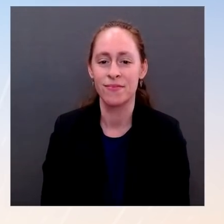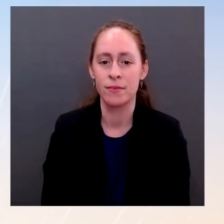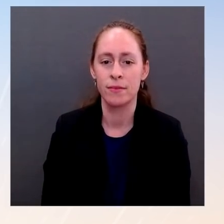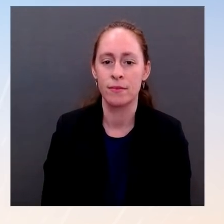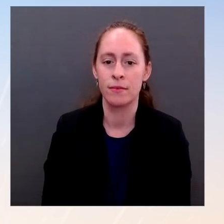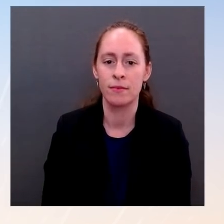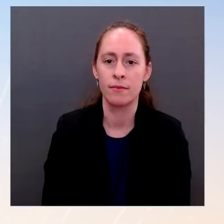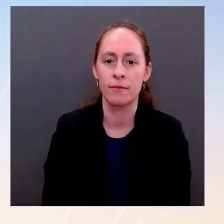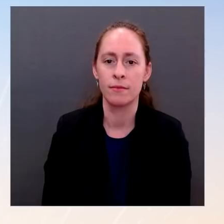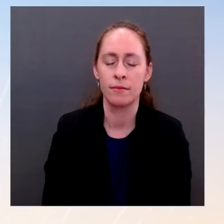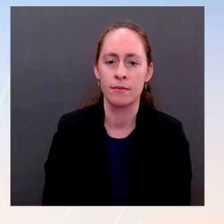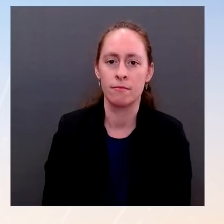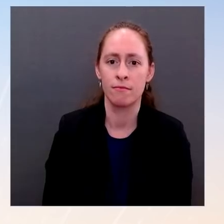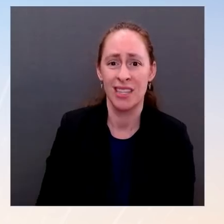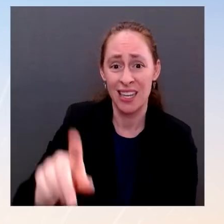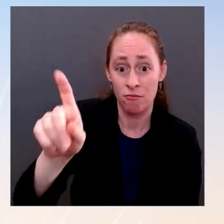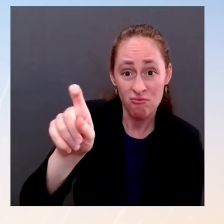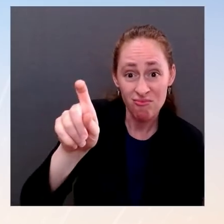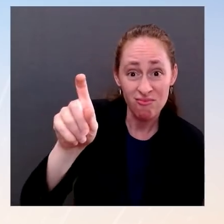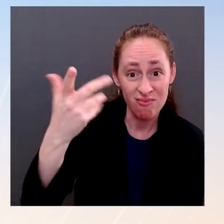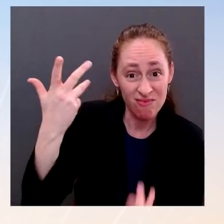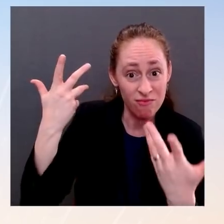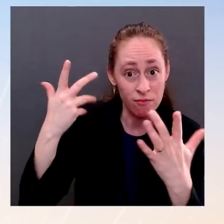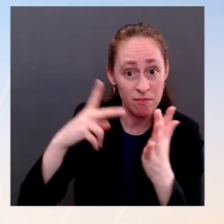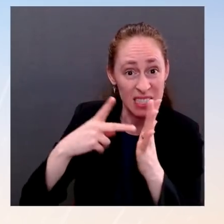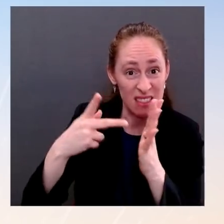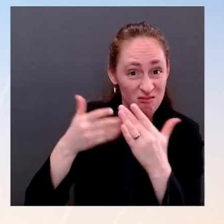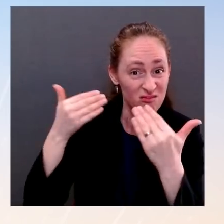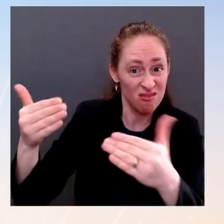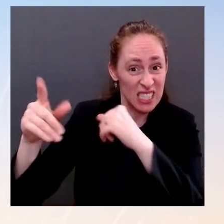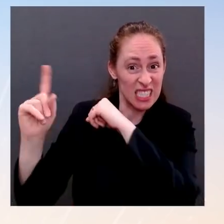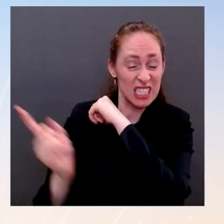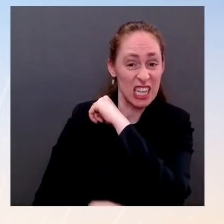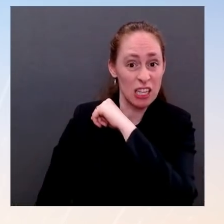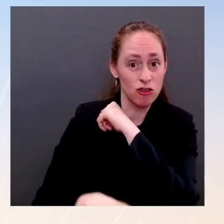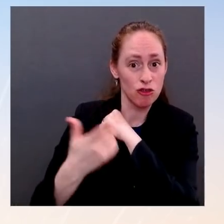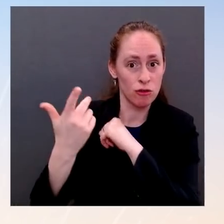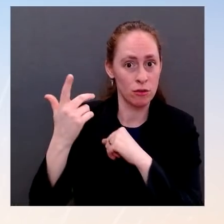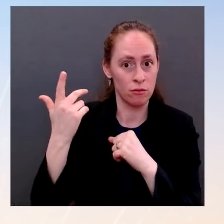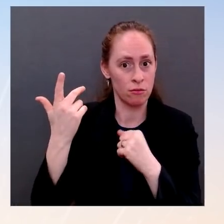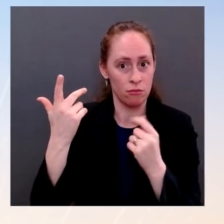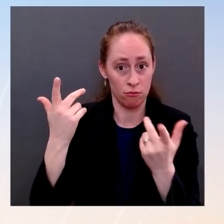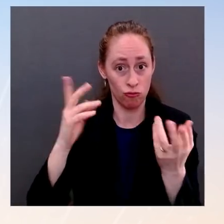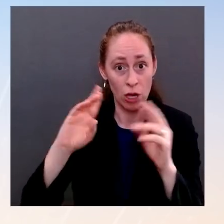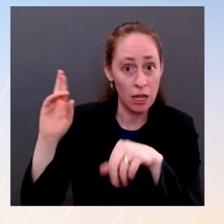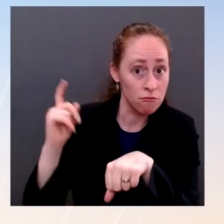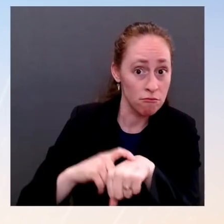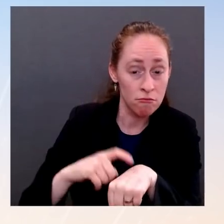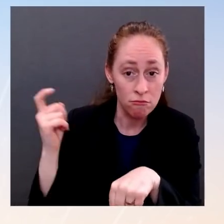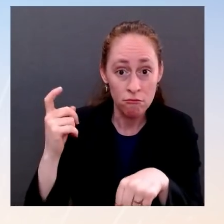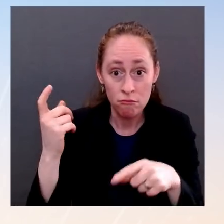Mr. Singh: You know, I would say, at this point, we are -- we are converging on the final package.